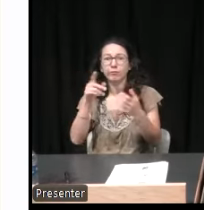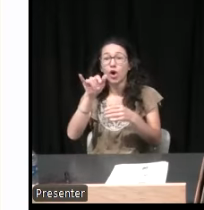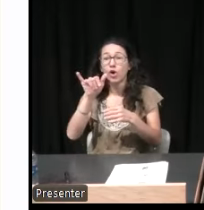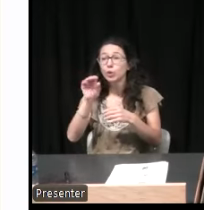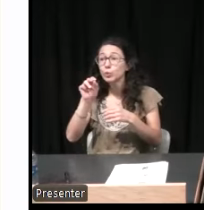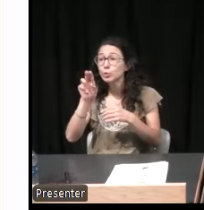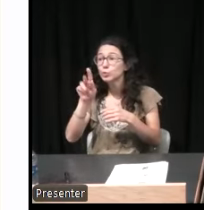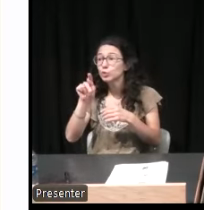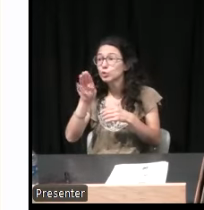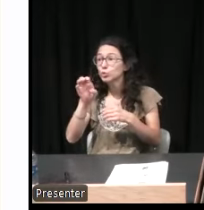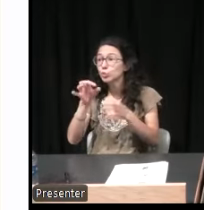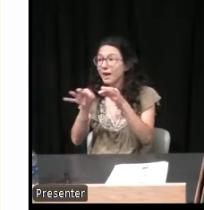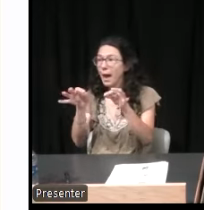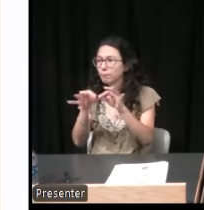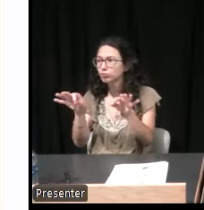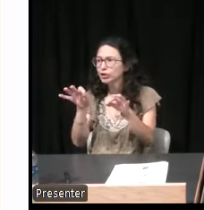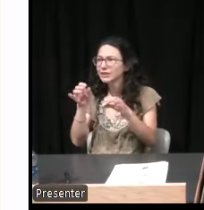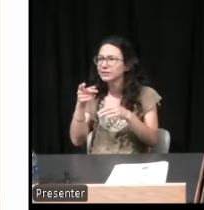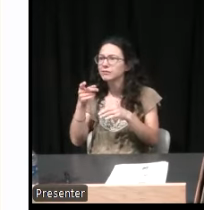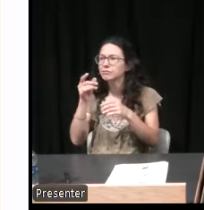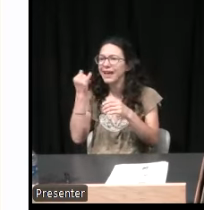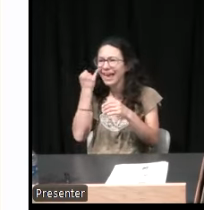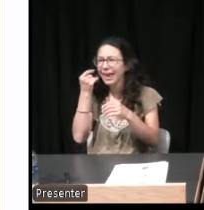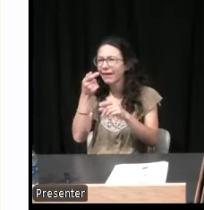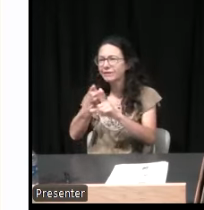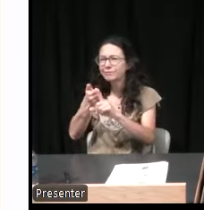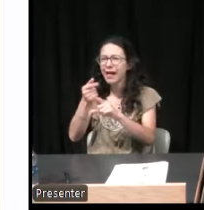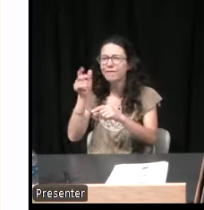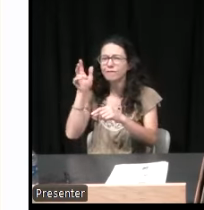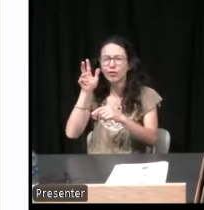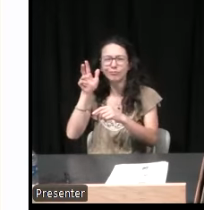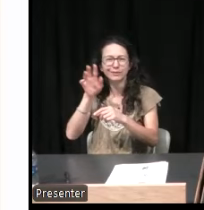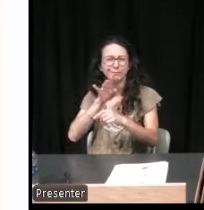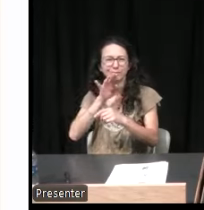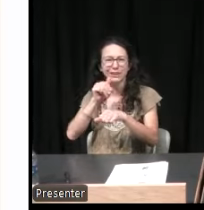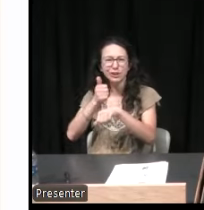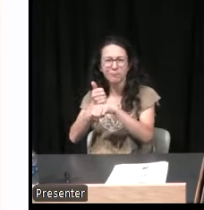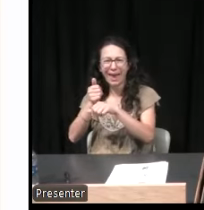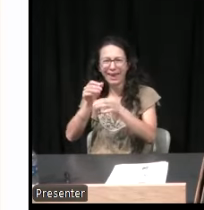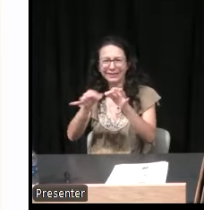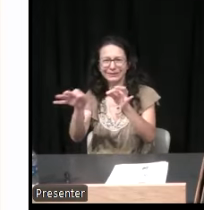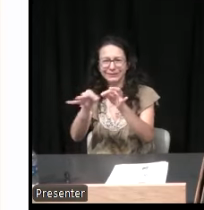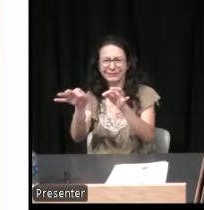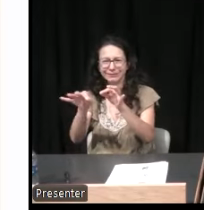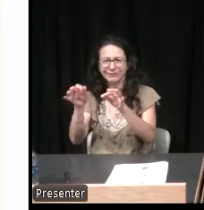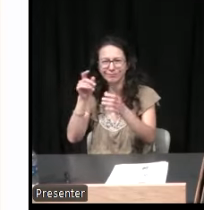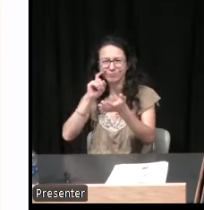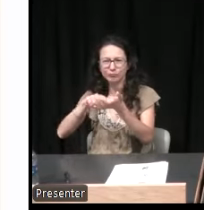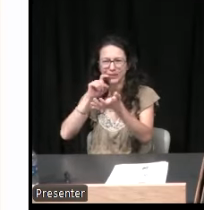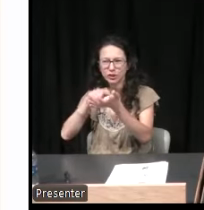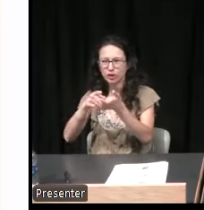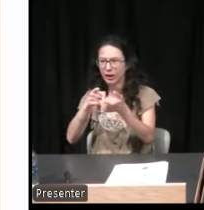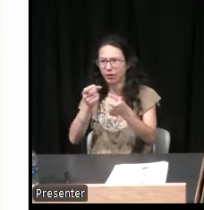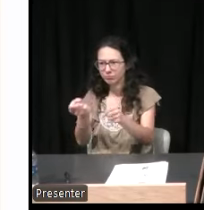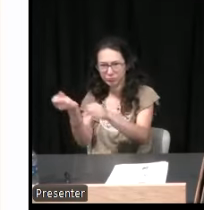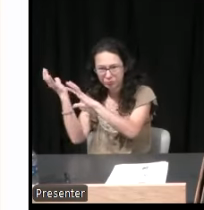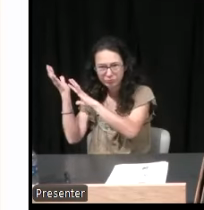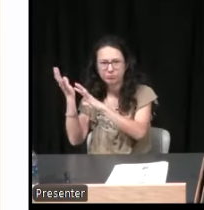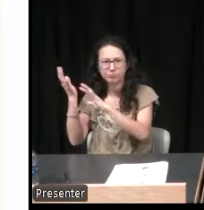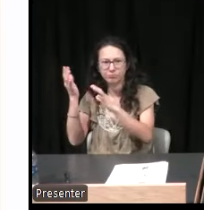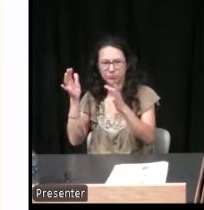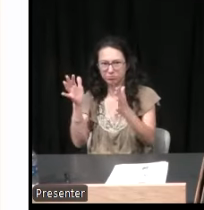environment that is all removed and you YouTube has captions but if you ever watch them you can